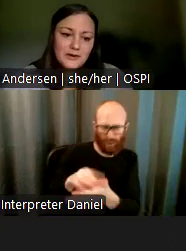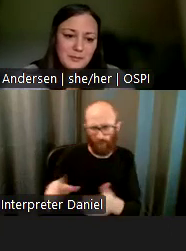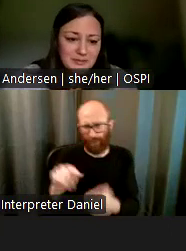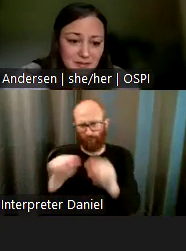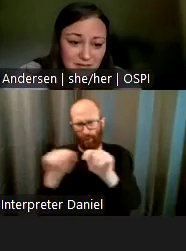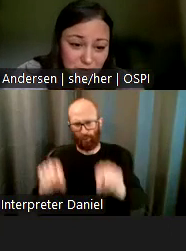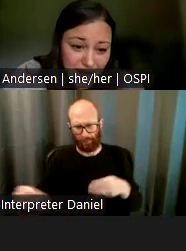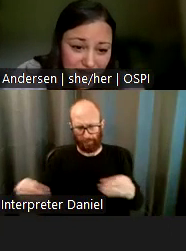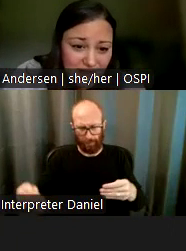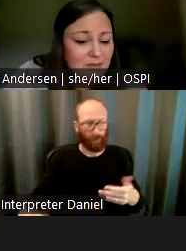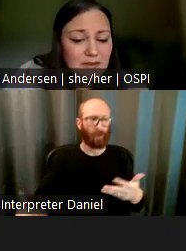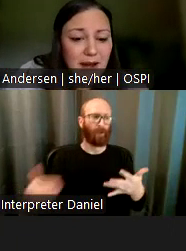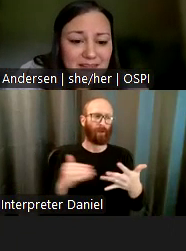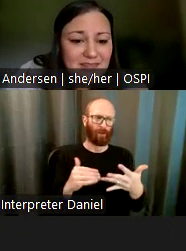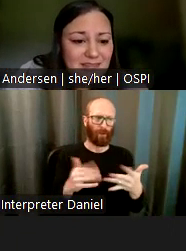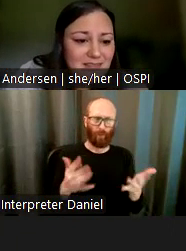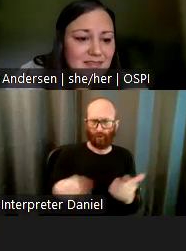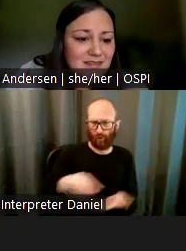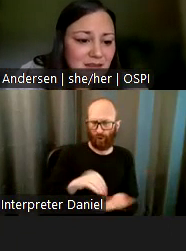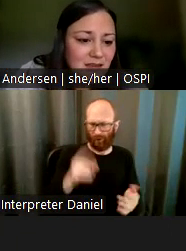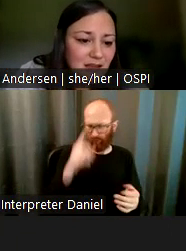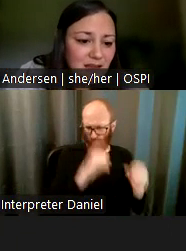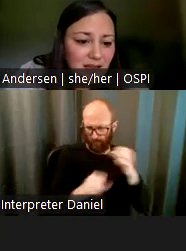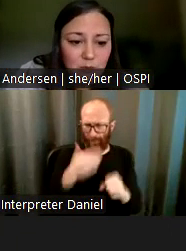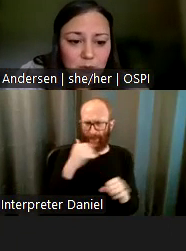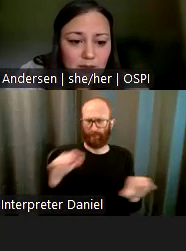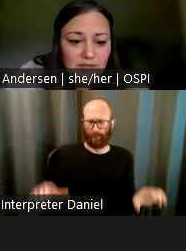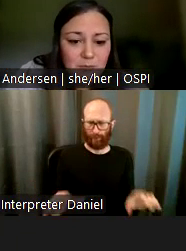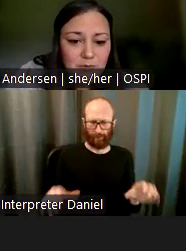you to be able to learn some strategies and best practices and we will have some